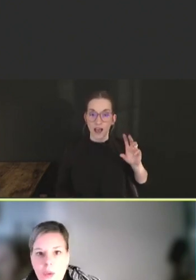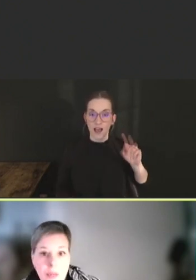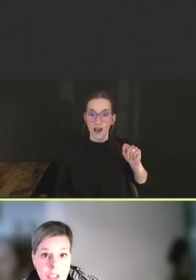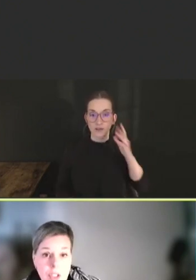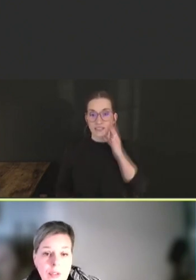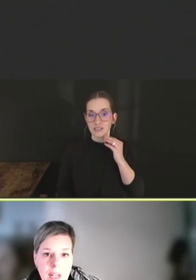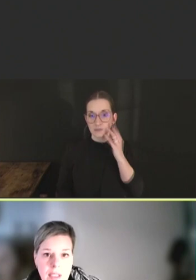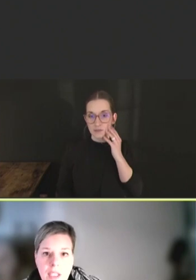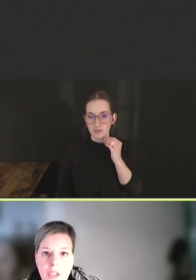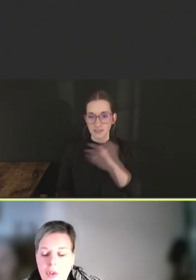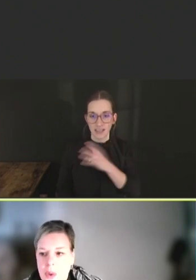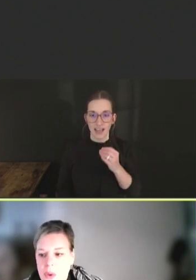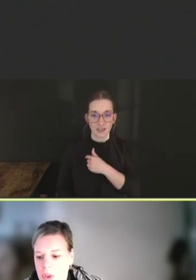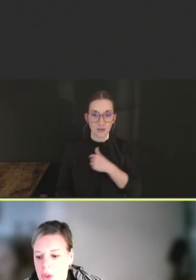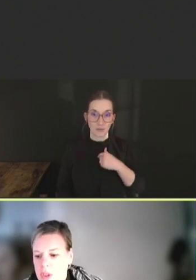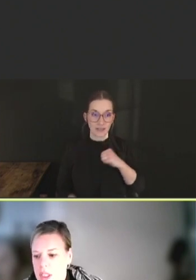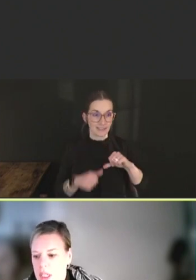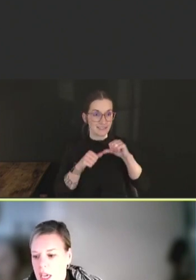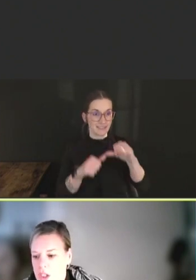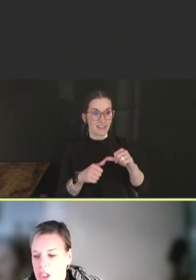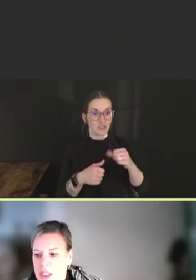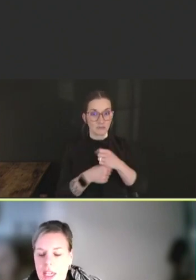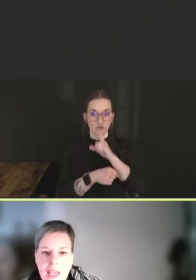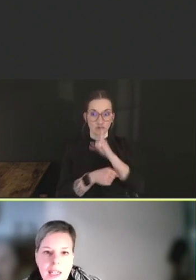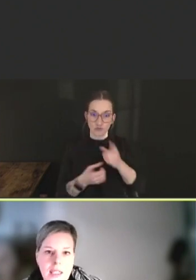the provision of vaccines for booster dose indications.